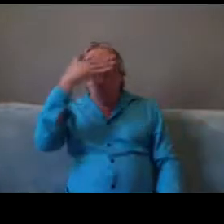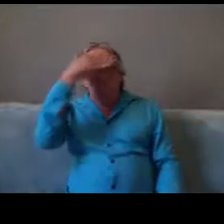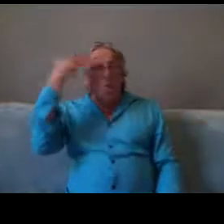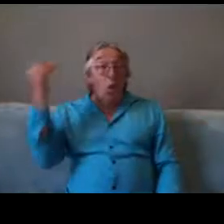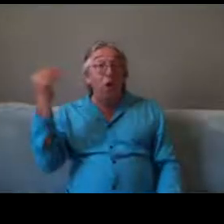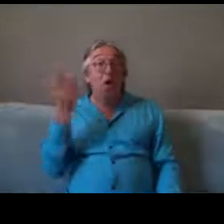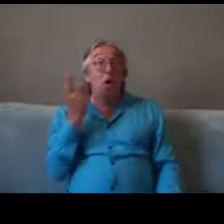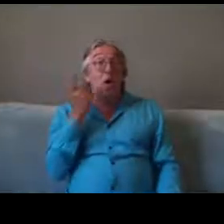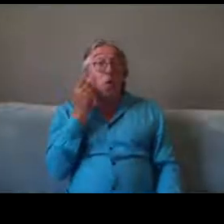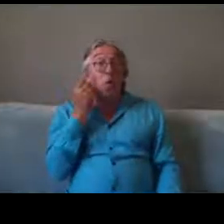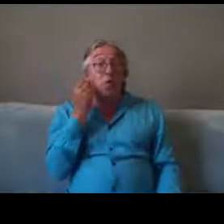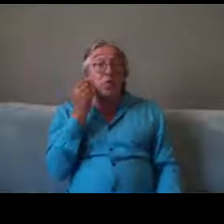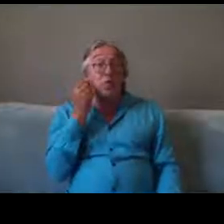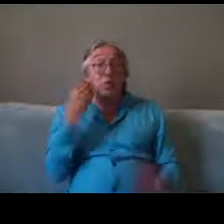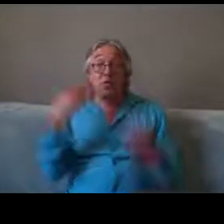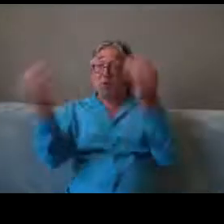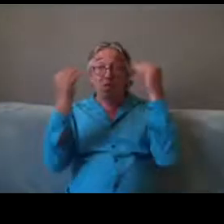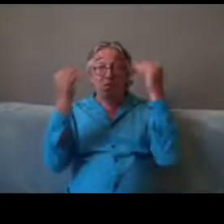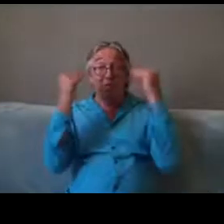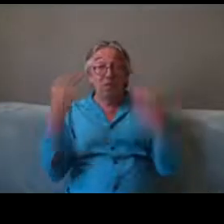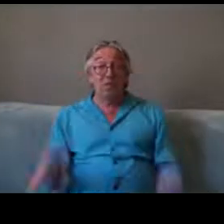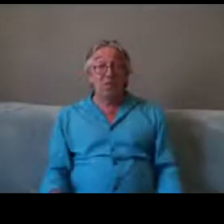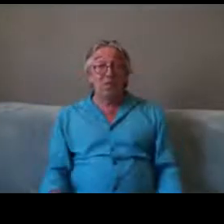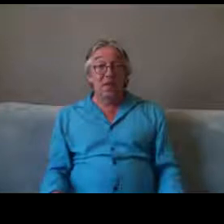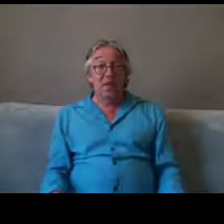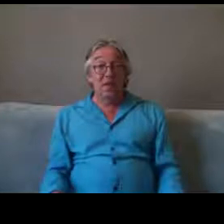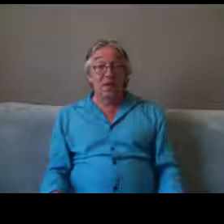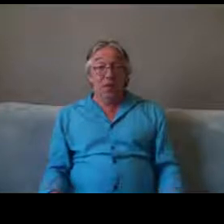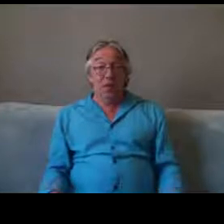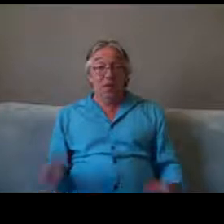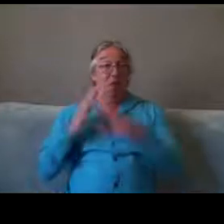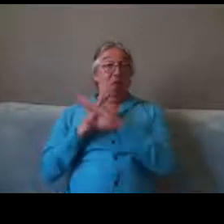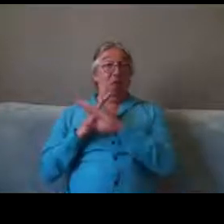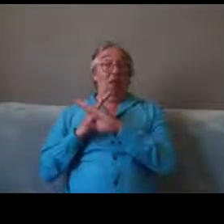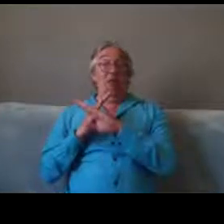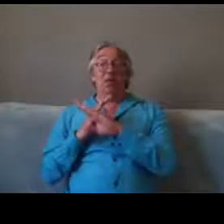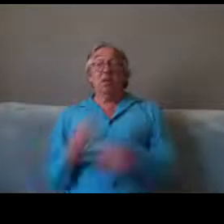and they do training, job shadowing, they learn capacities